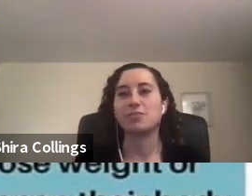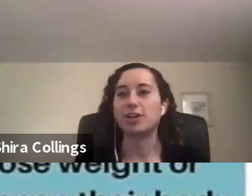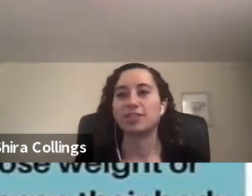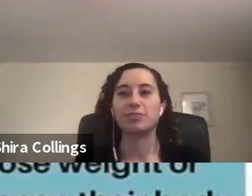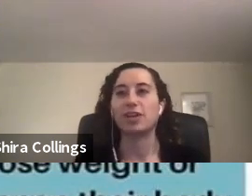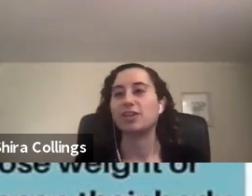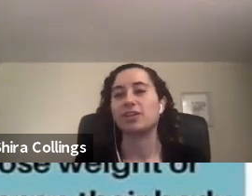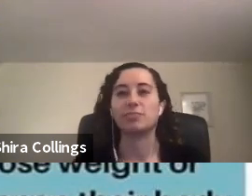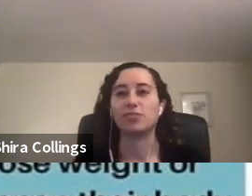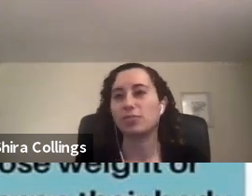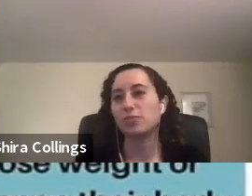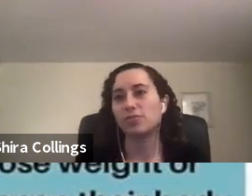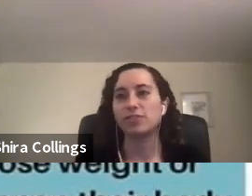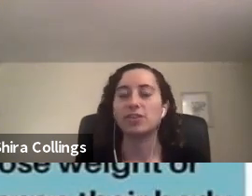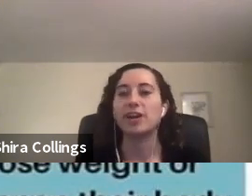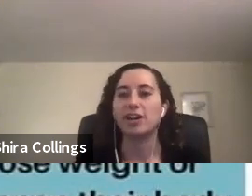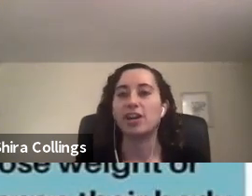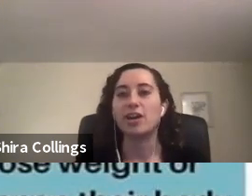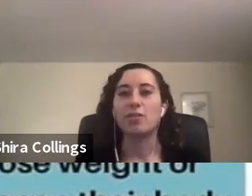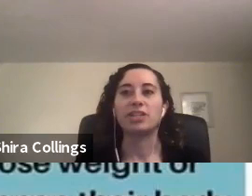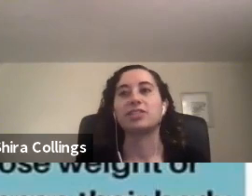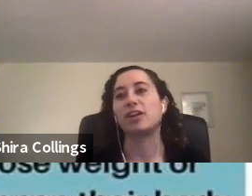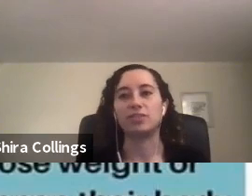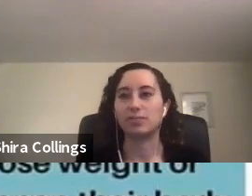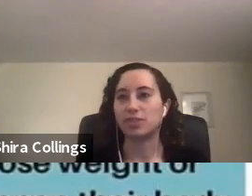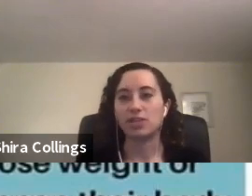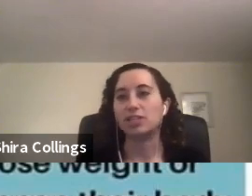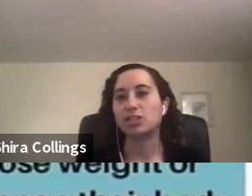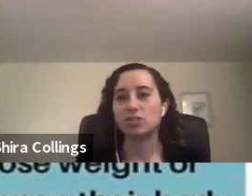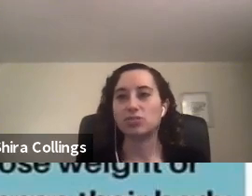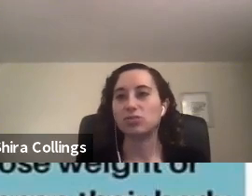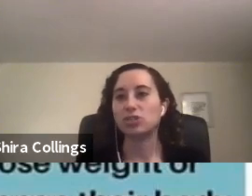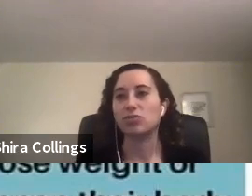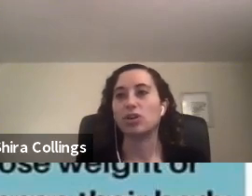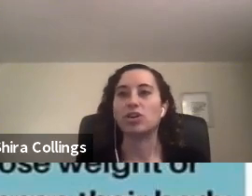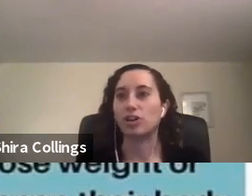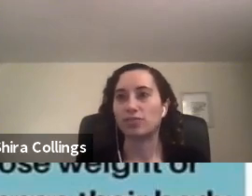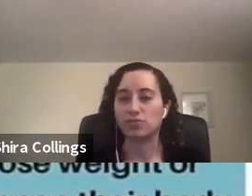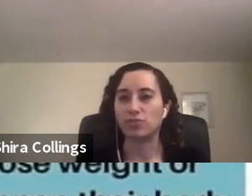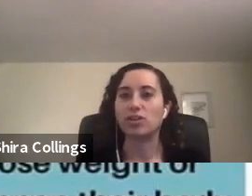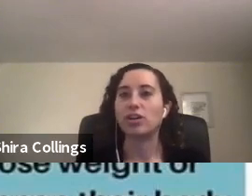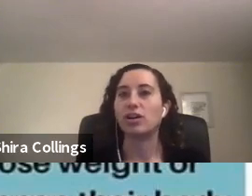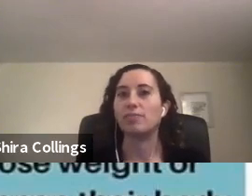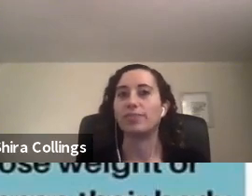need to nourish our selves and exercise and movement can be a positive thing. It can be a positive way